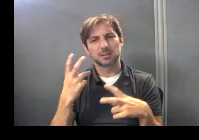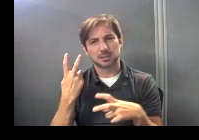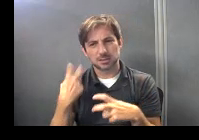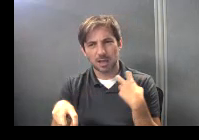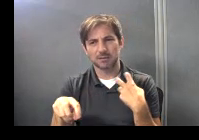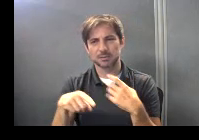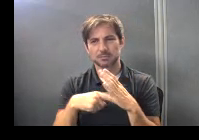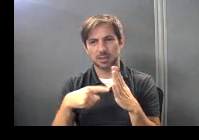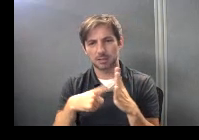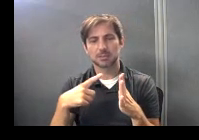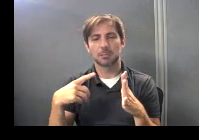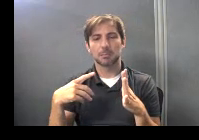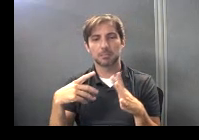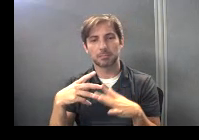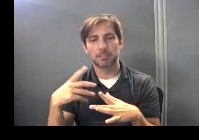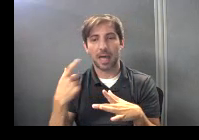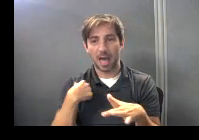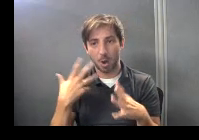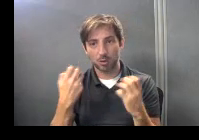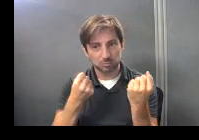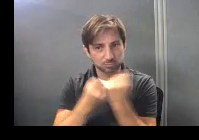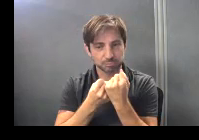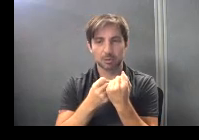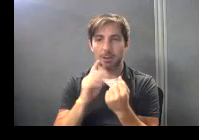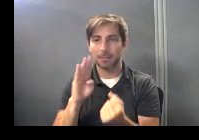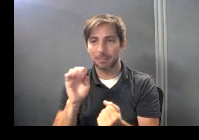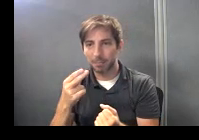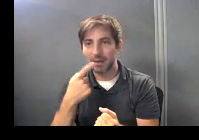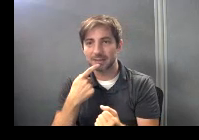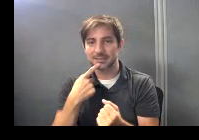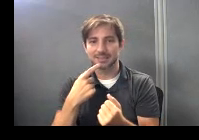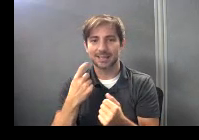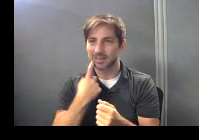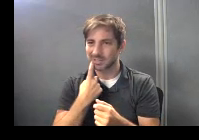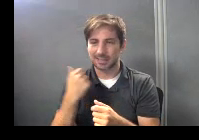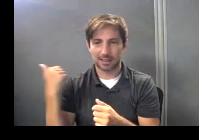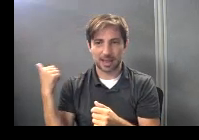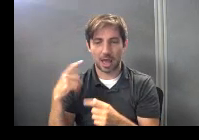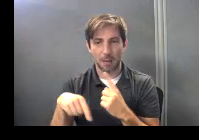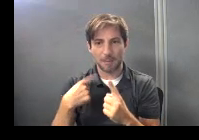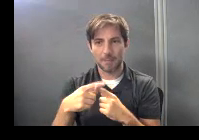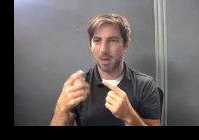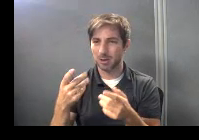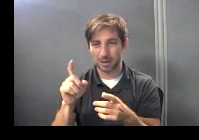I'LL REITERATE WHAT BETH SAID EARLIER ABOUT HAVING SOMETHING SIMPLE, EASY TO FIND ON THE